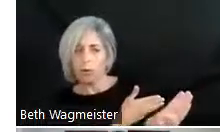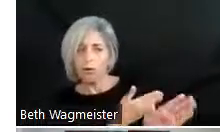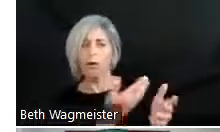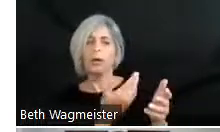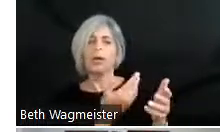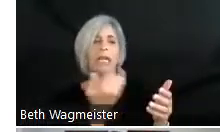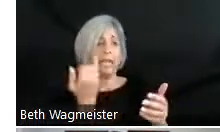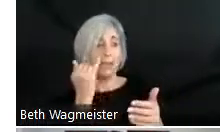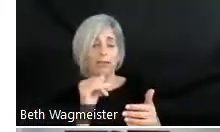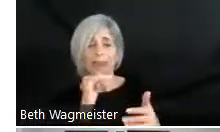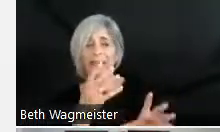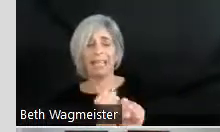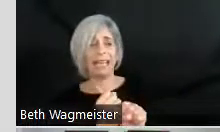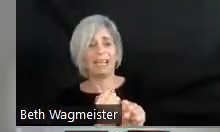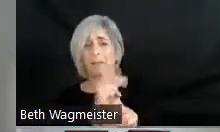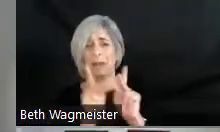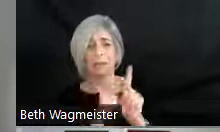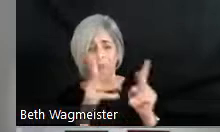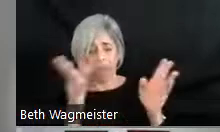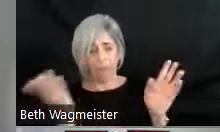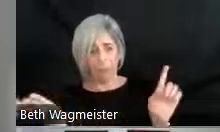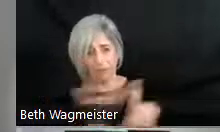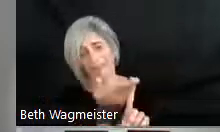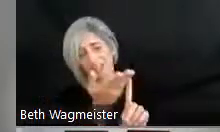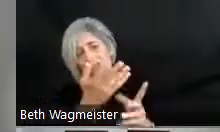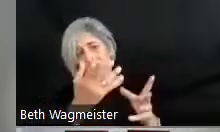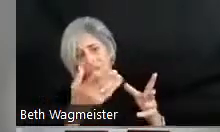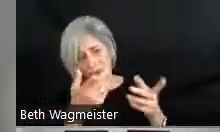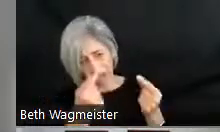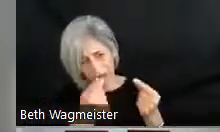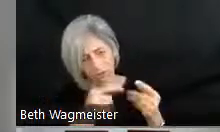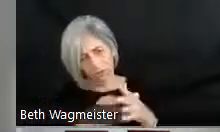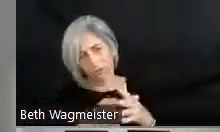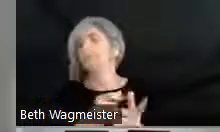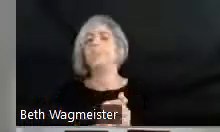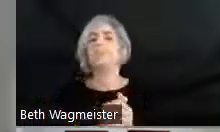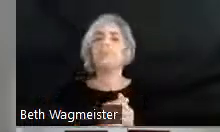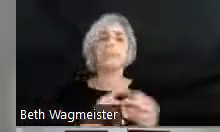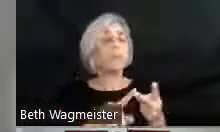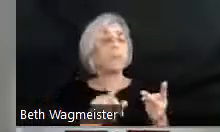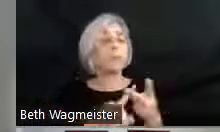if you're not getting the true buy in. Next up, inquiries. Asking questions of the actual receiver itself.